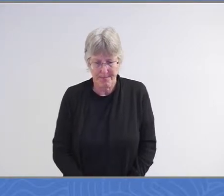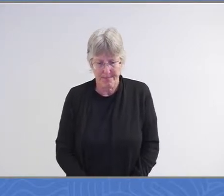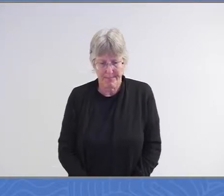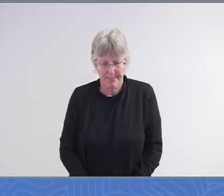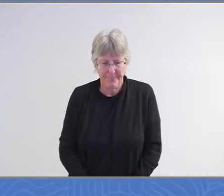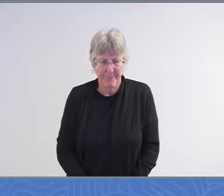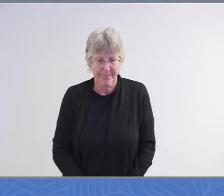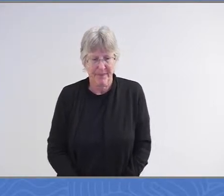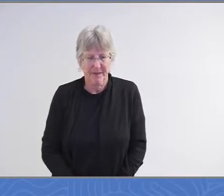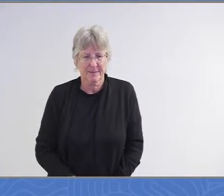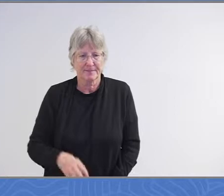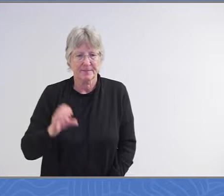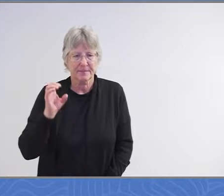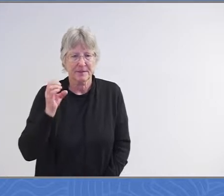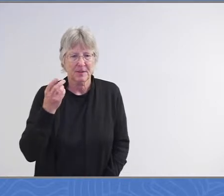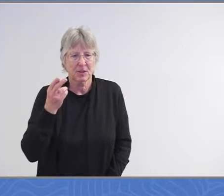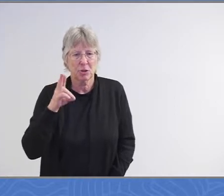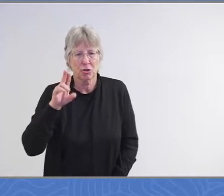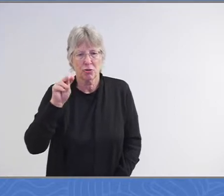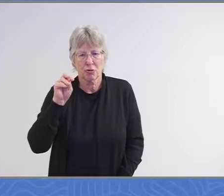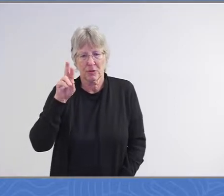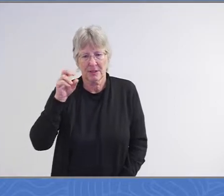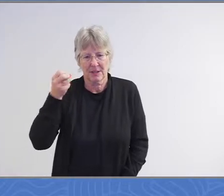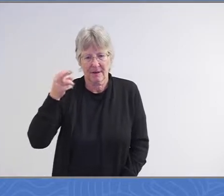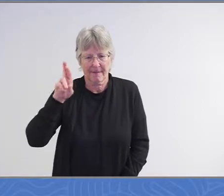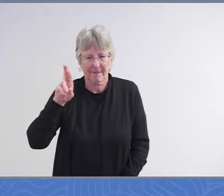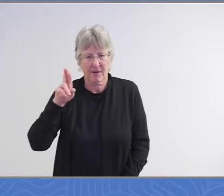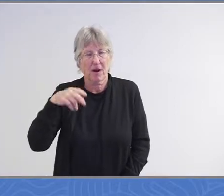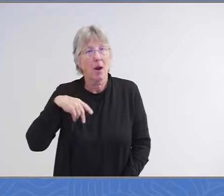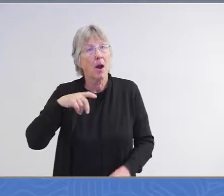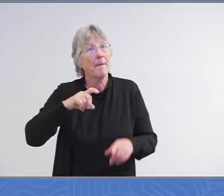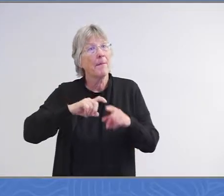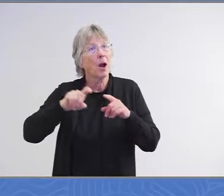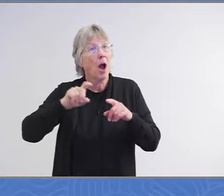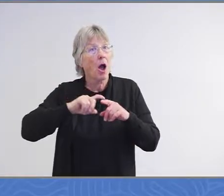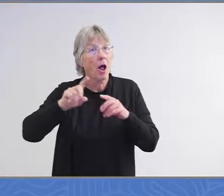Christopher Vegas, I'm calling in regards to the teachers